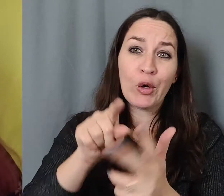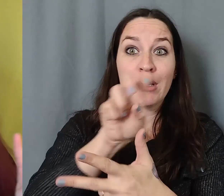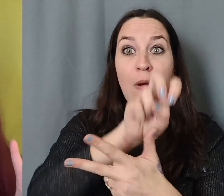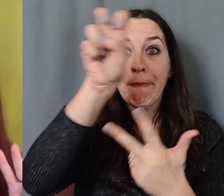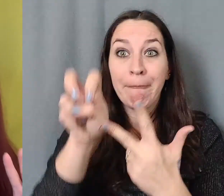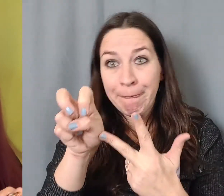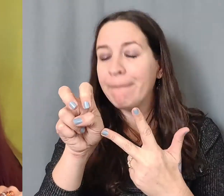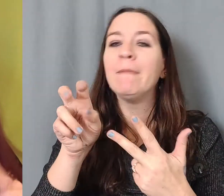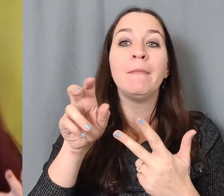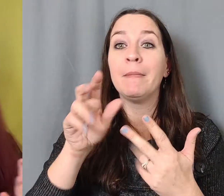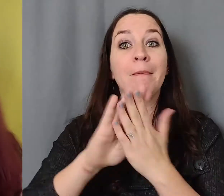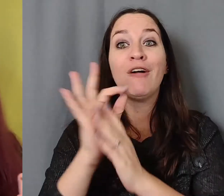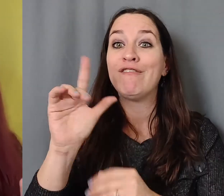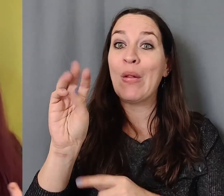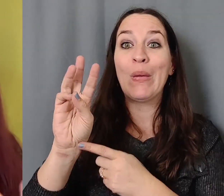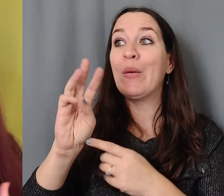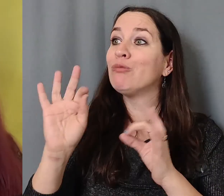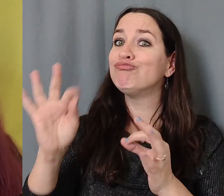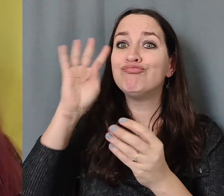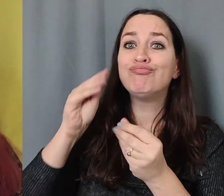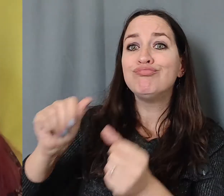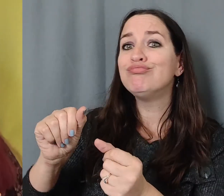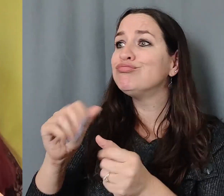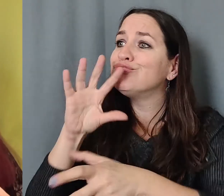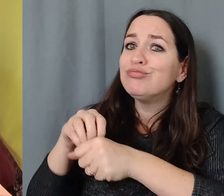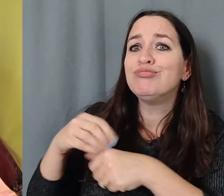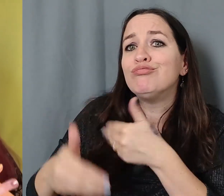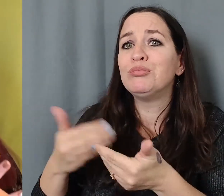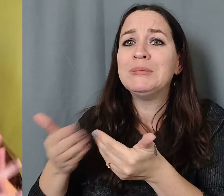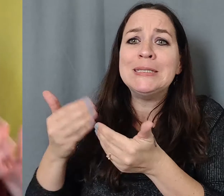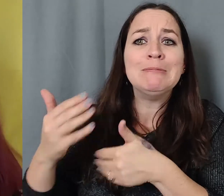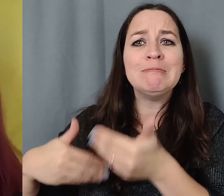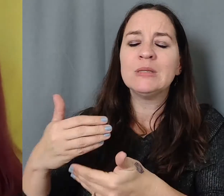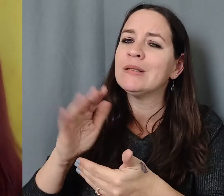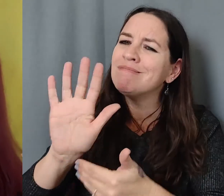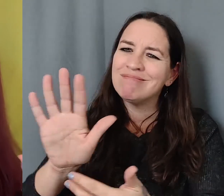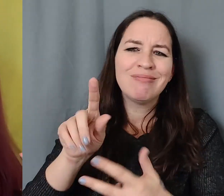then an intermediate, you are not going to make it there. And so this idea, I think that people have that you can achieve that status of